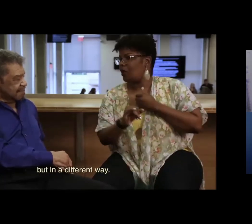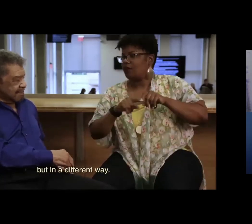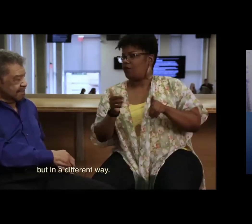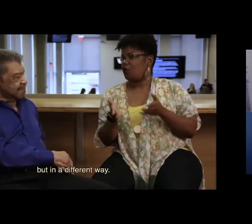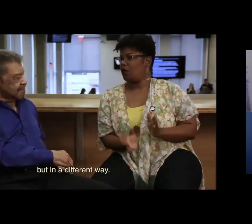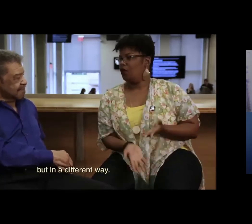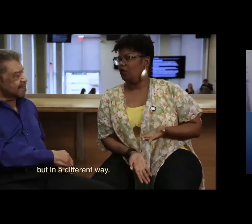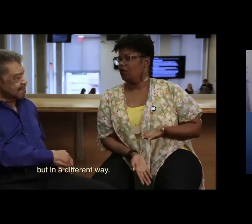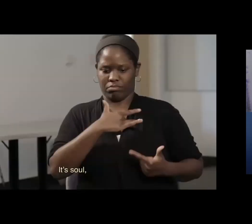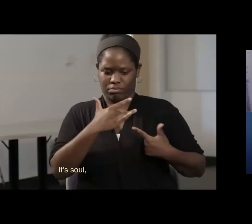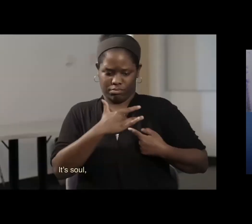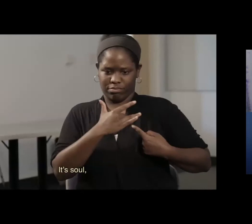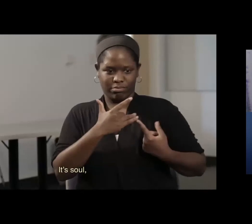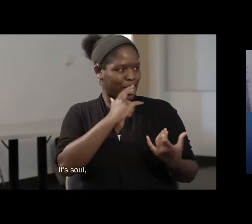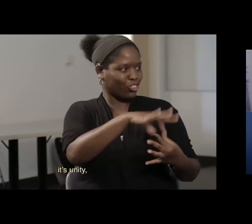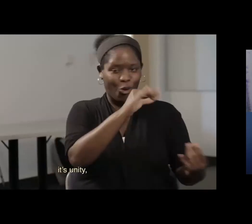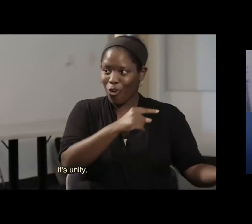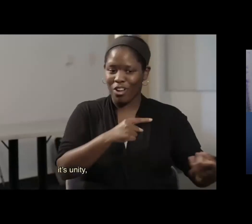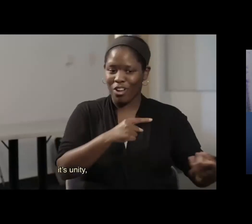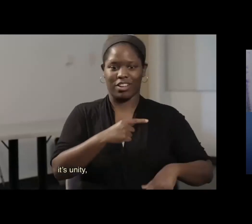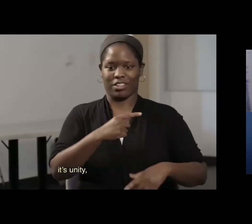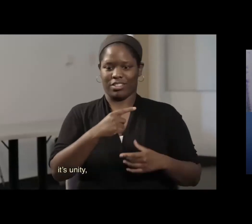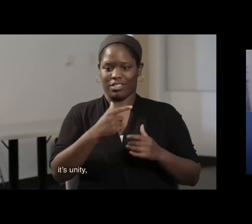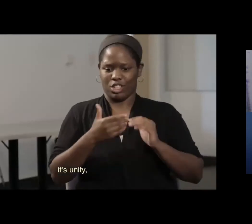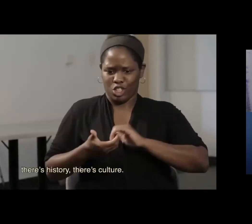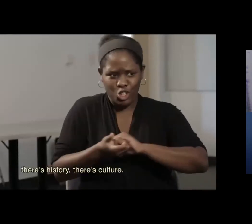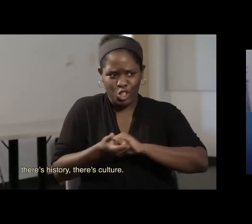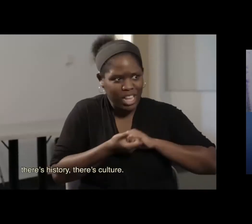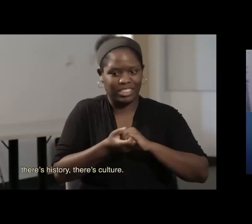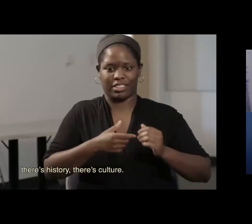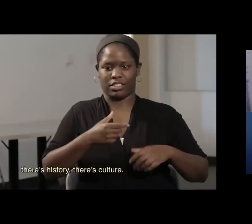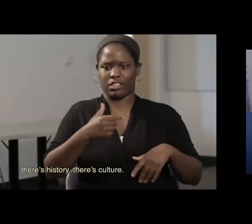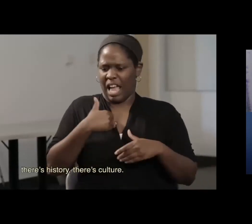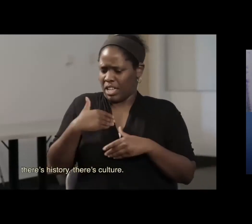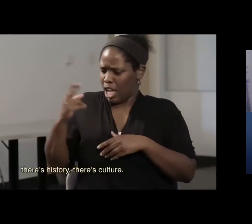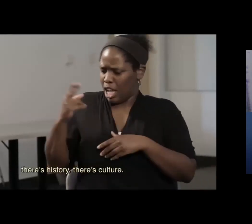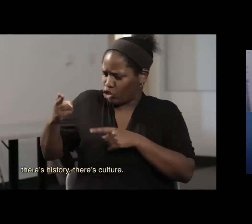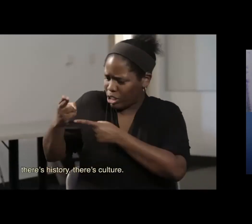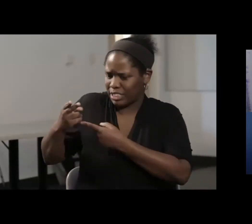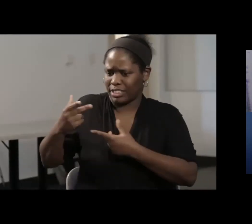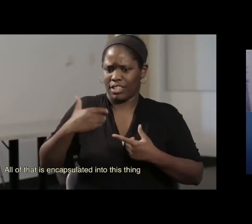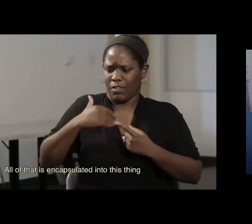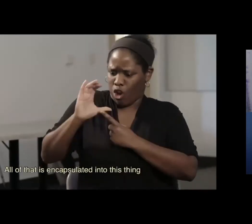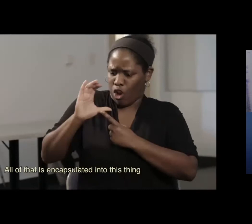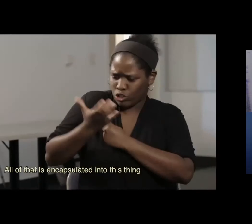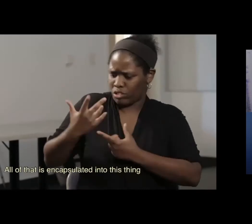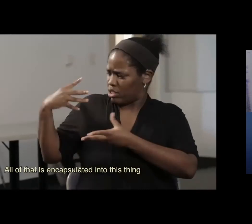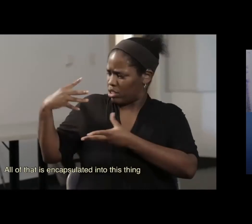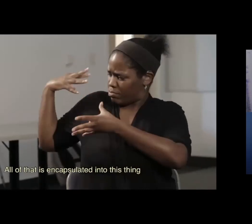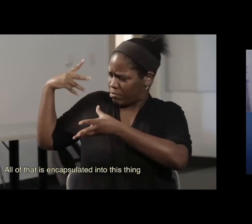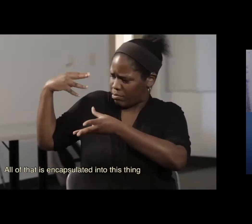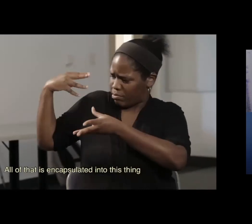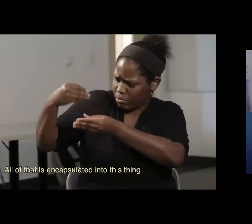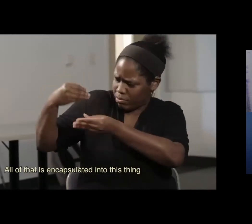way it's soul it's unity there's history there's culture all of that is encapsulated into this